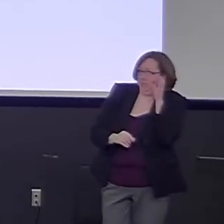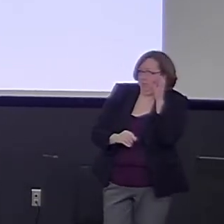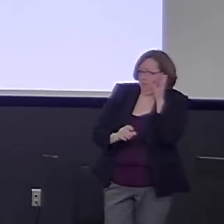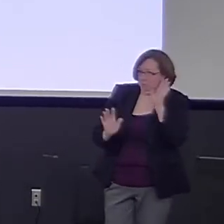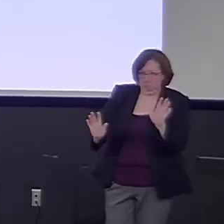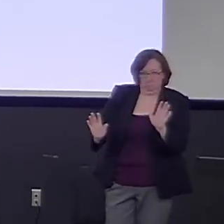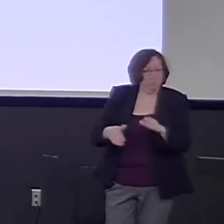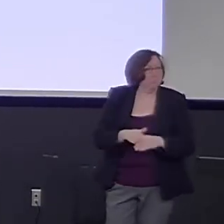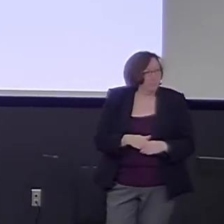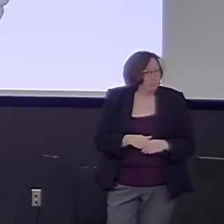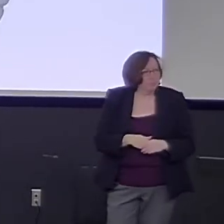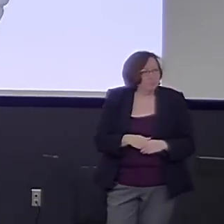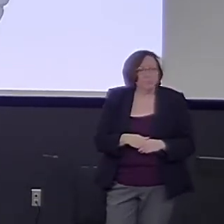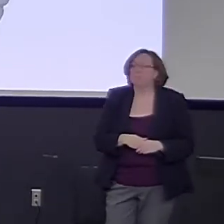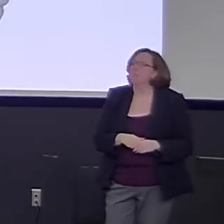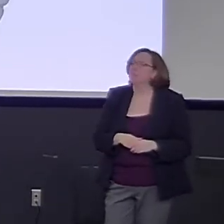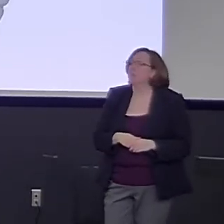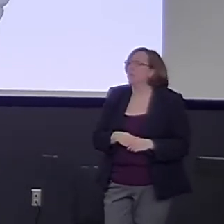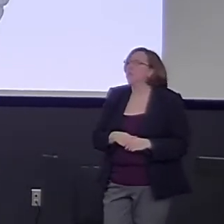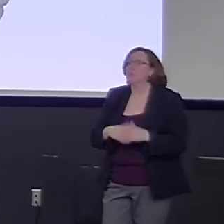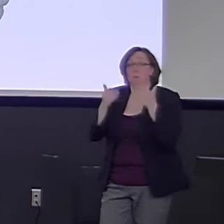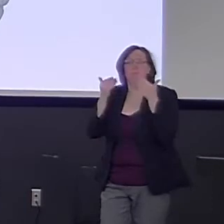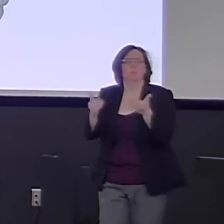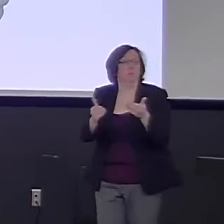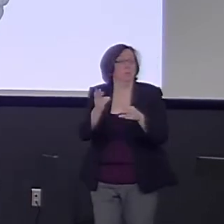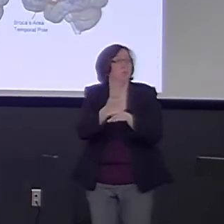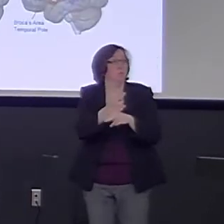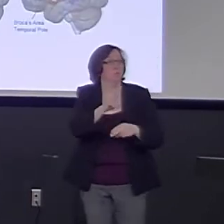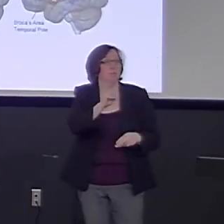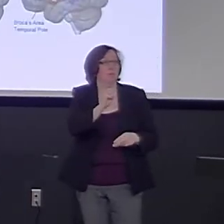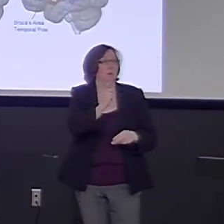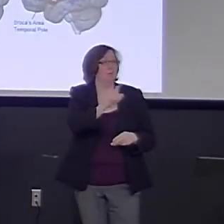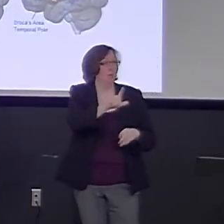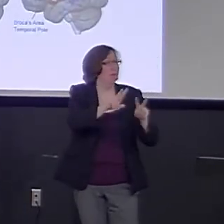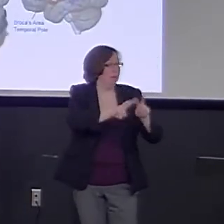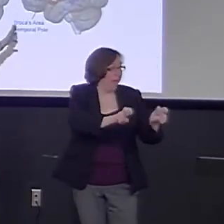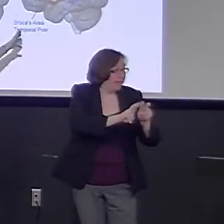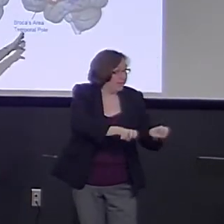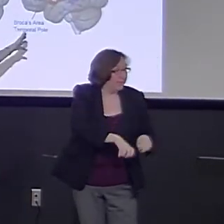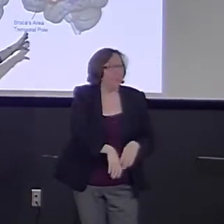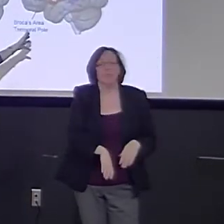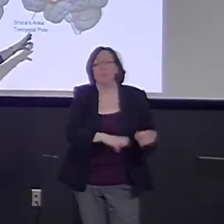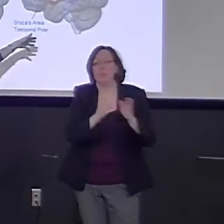So here we go, the voxel-wise analysis, the channel-wise analysis, and the combined analysis,